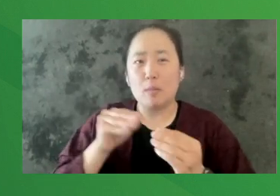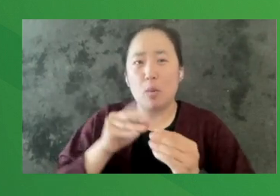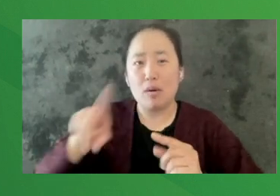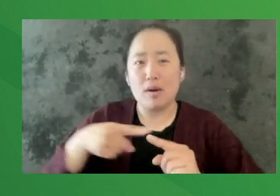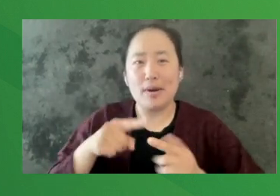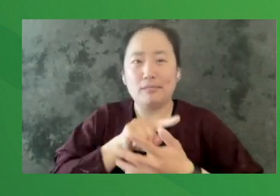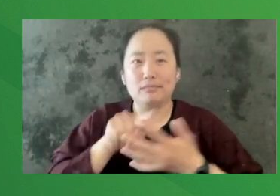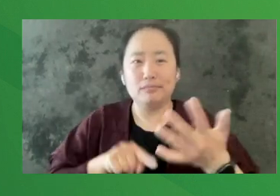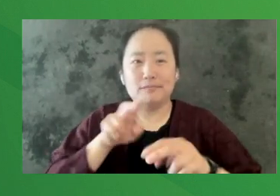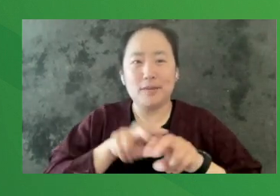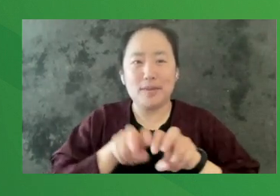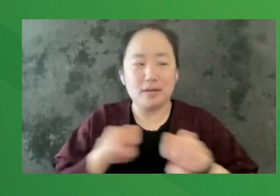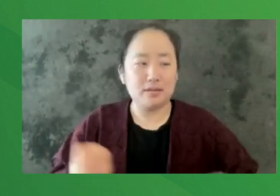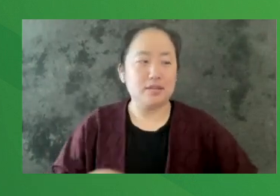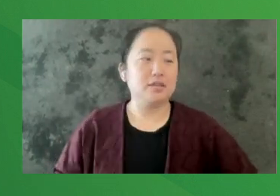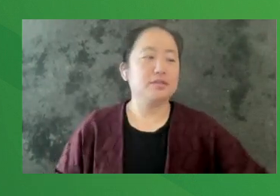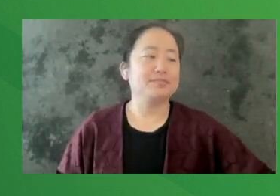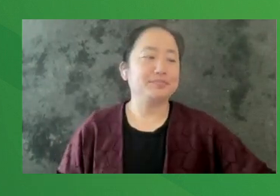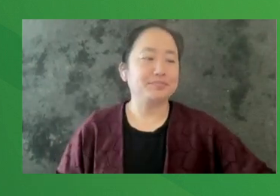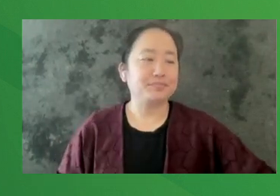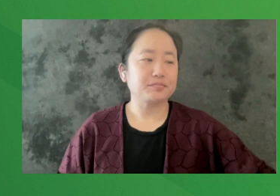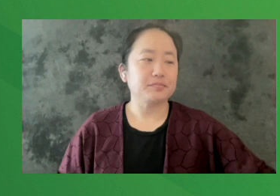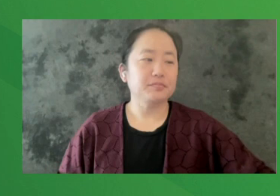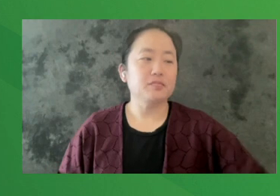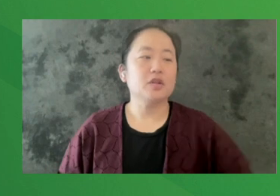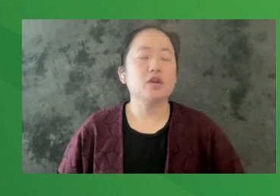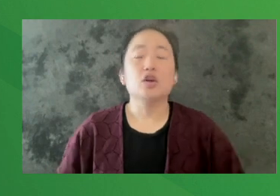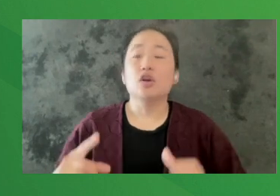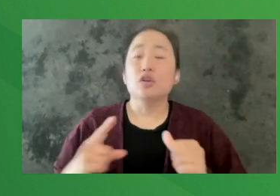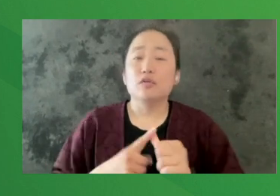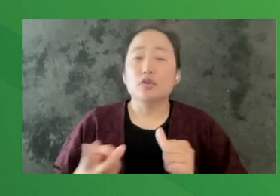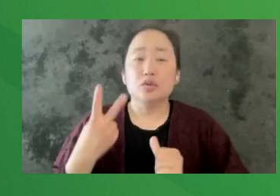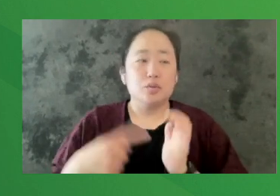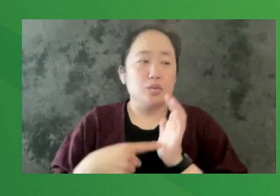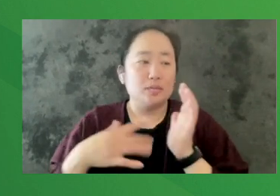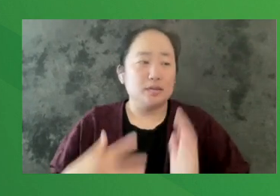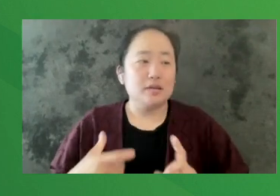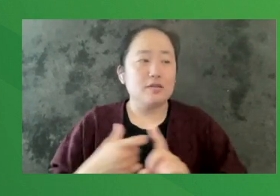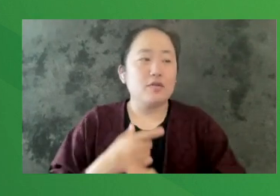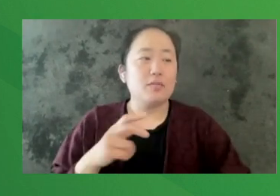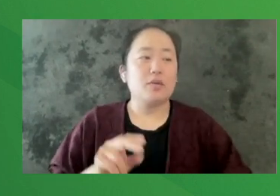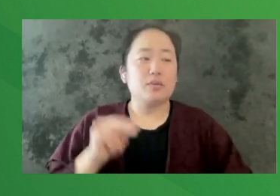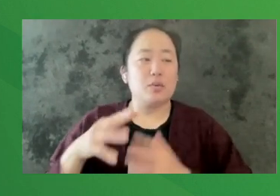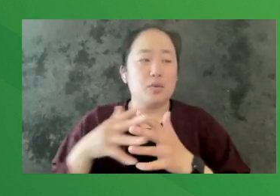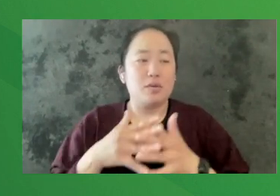the North American Association for Environmental Education, Executive Director Judy Braus and Bora